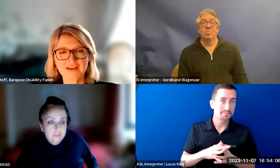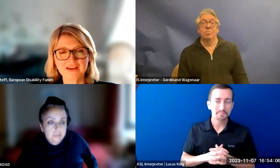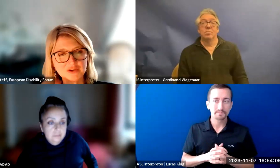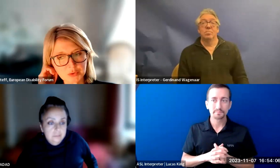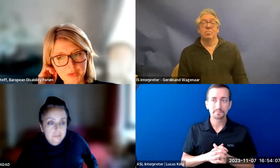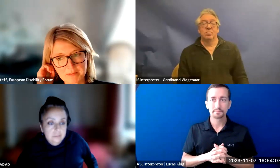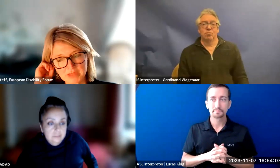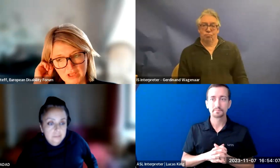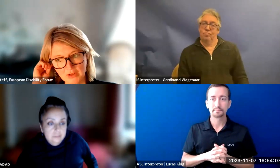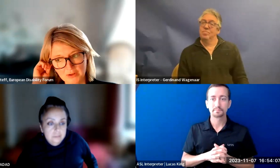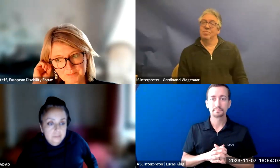Thank you, Shuaib.